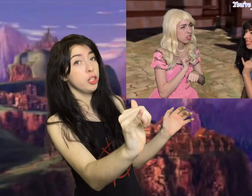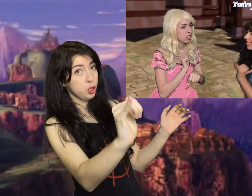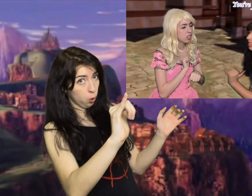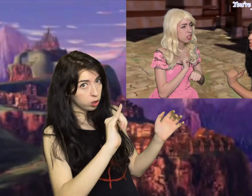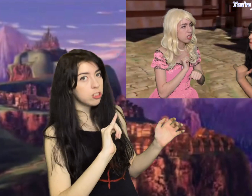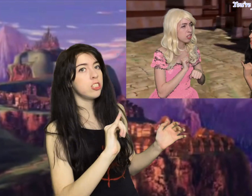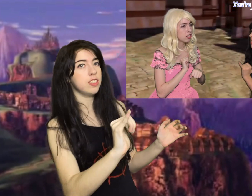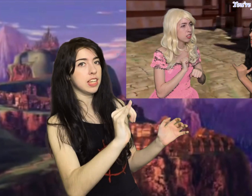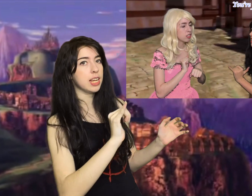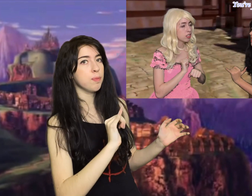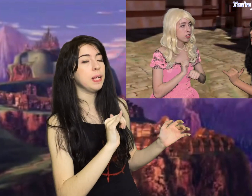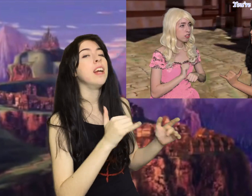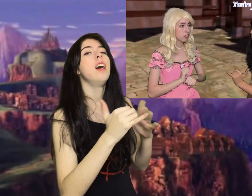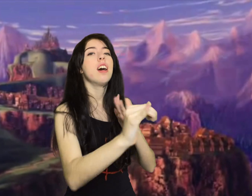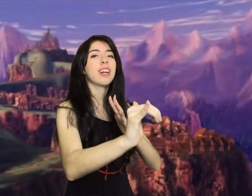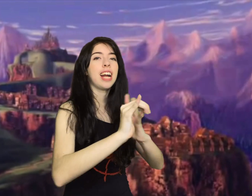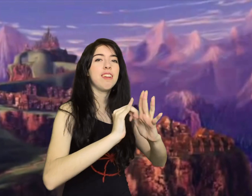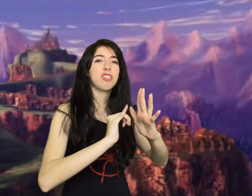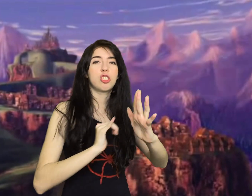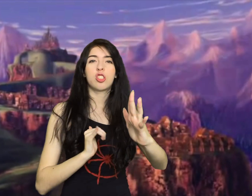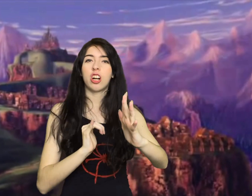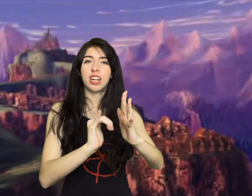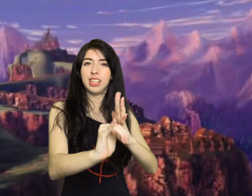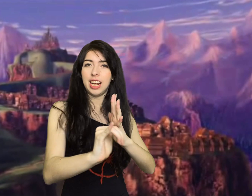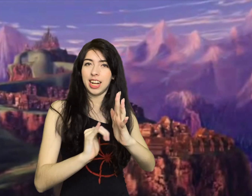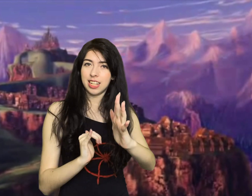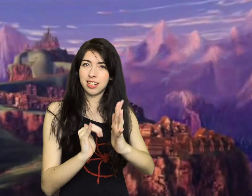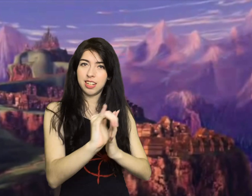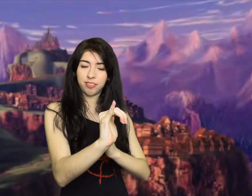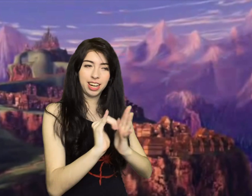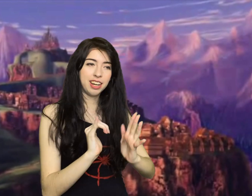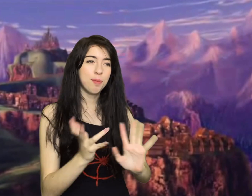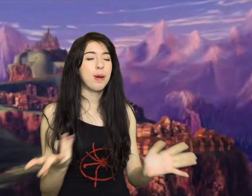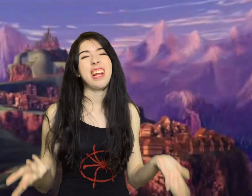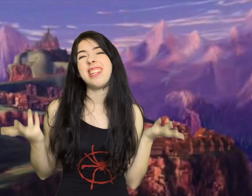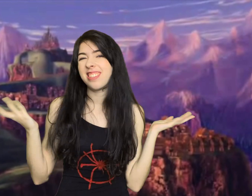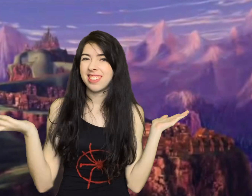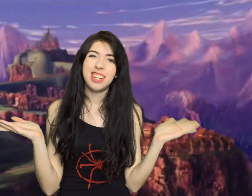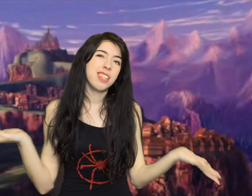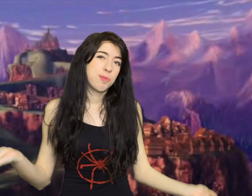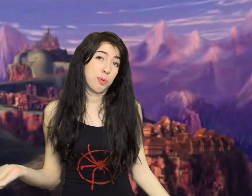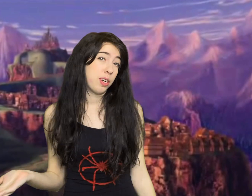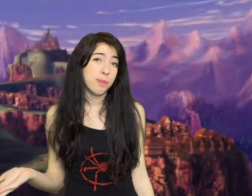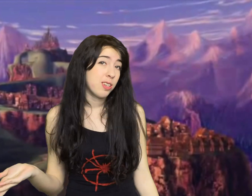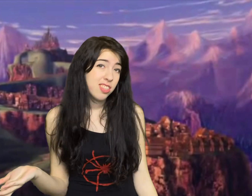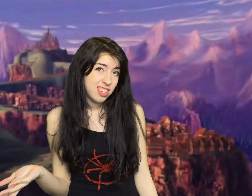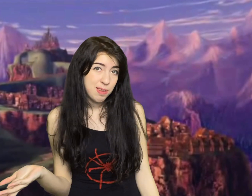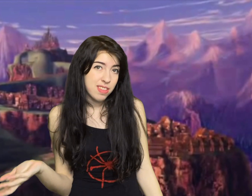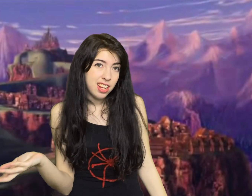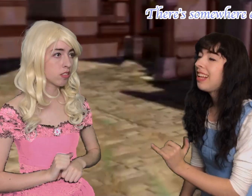'you're just like me' kind of starting it i guess in a different area but it's it's pretty much the same thing